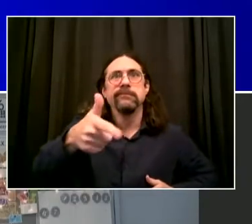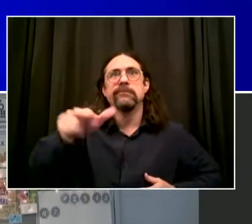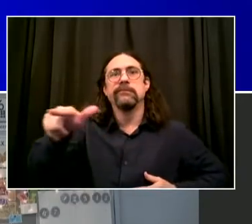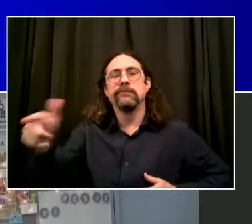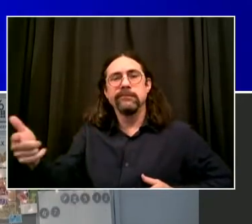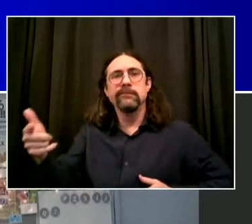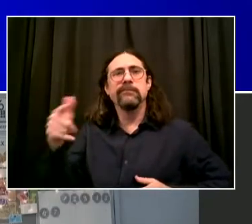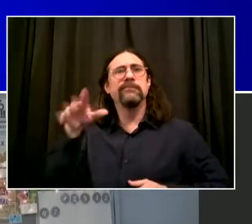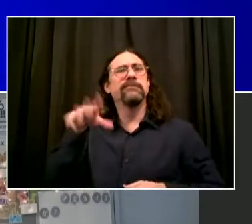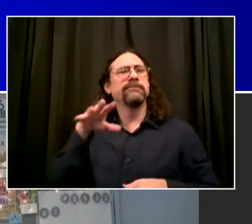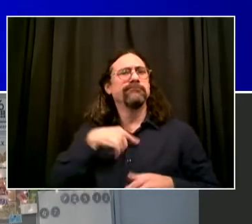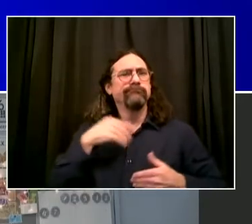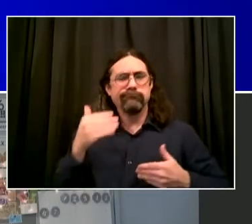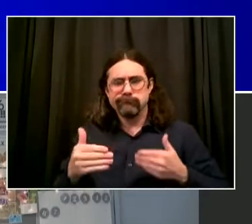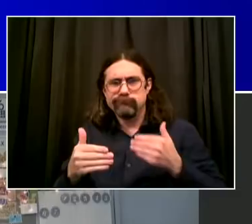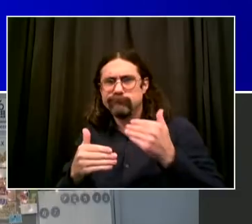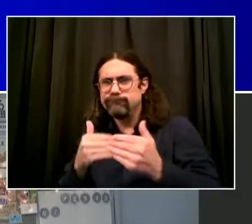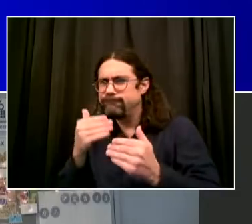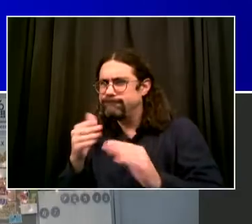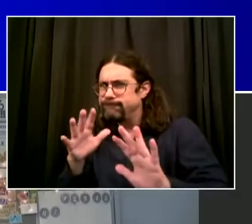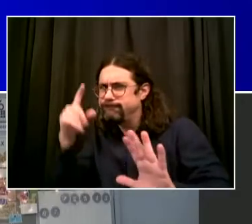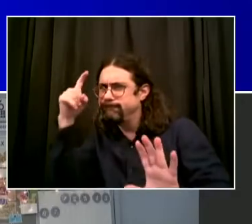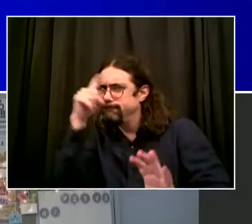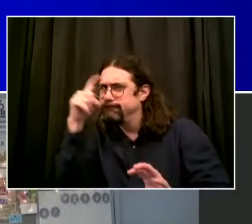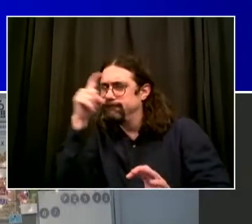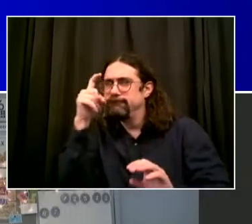WATCHING PARENTS BRINGING THEM TO SCHOOL, , UCSH JOY TO SEE KIDS AGAIN. WE CONTINUE TO BRING OUR KIDS S